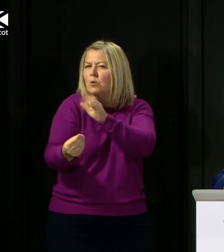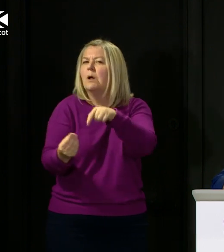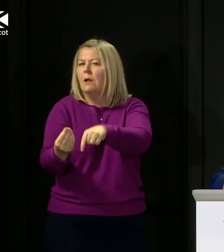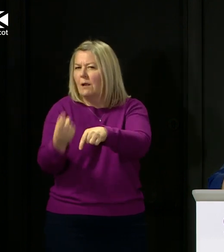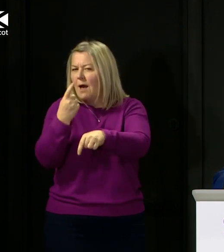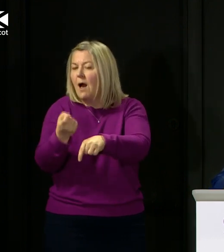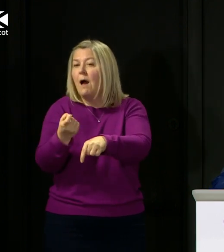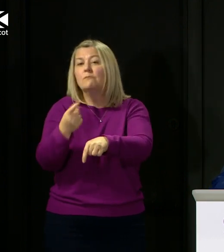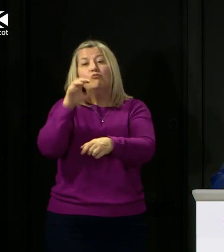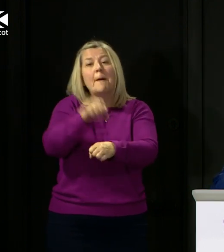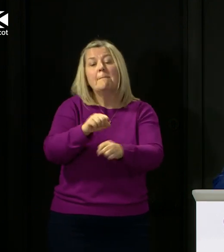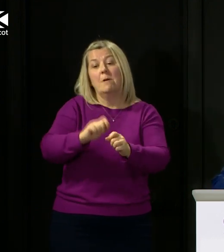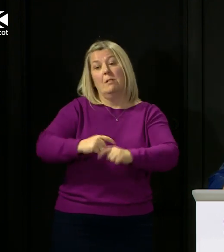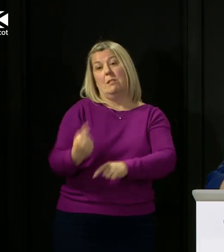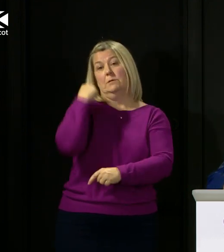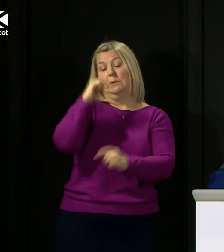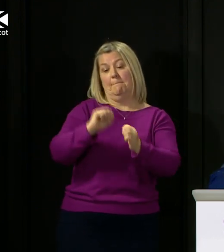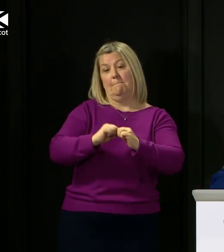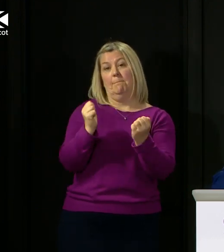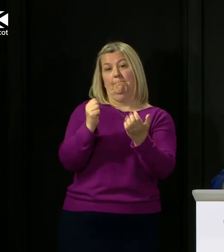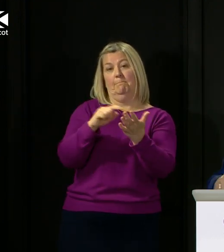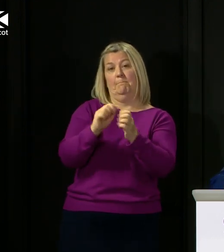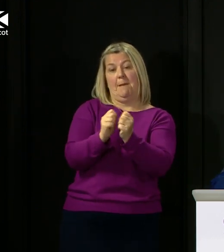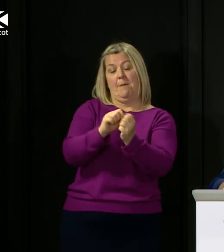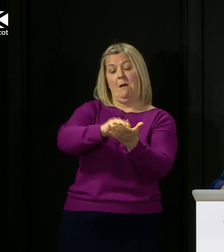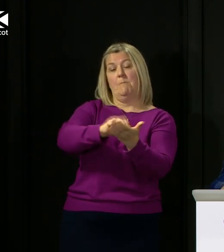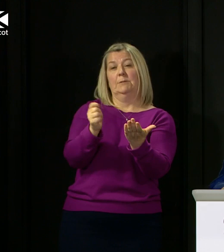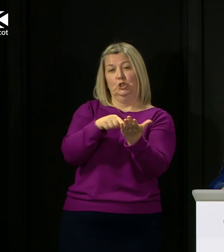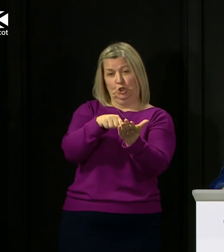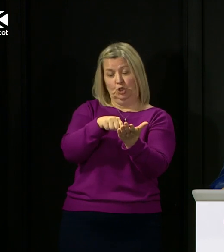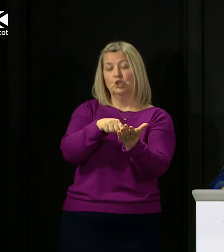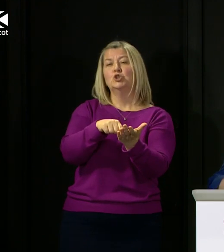last week, we said that the estimate then was that around 26,000 people in Scotland